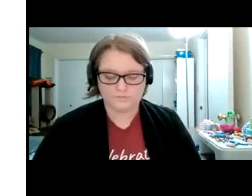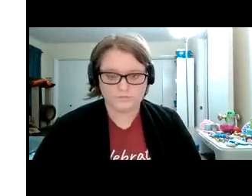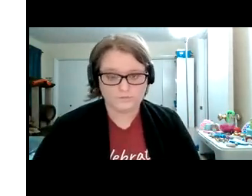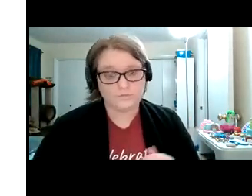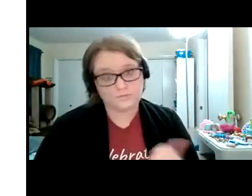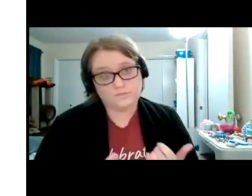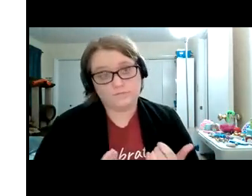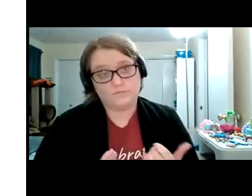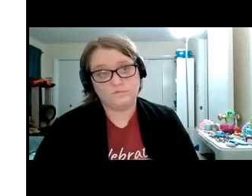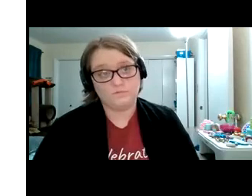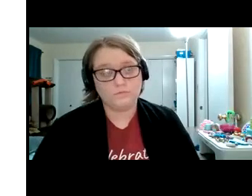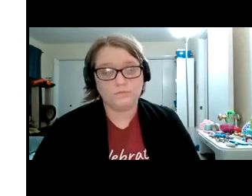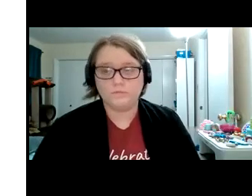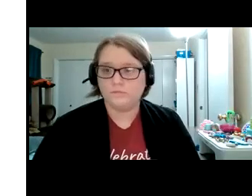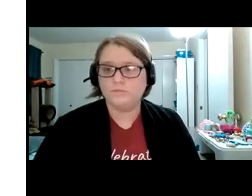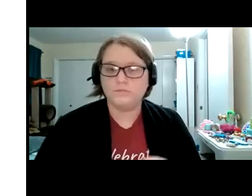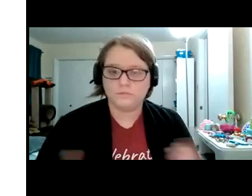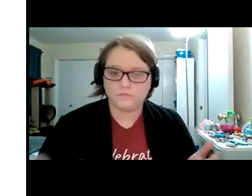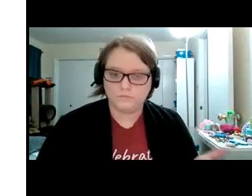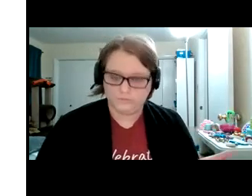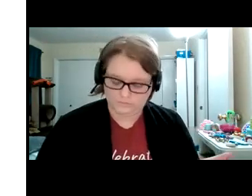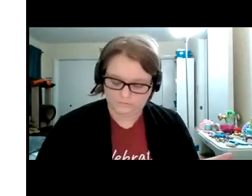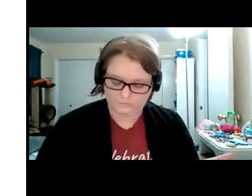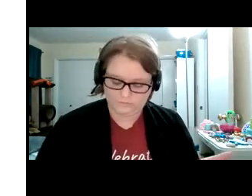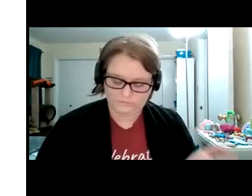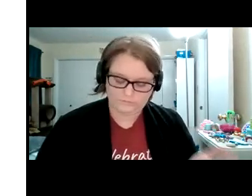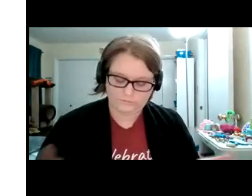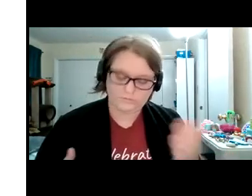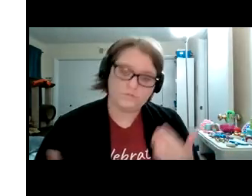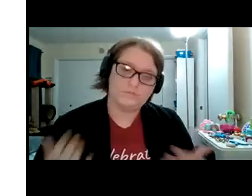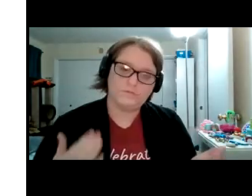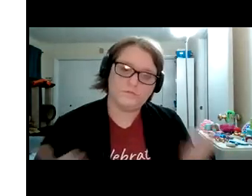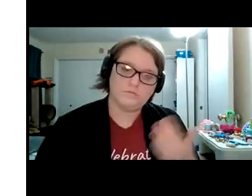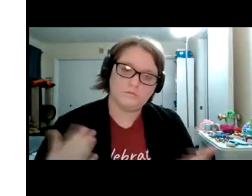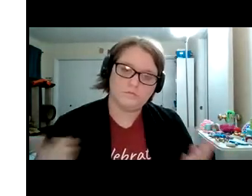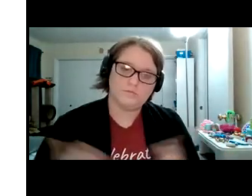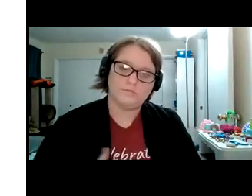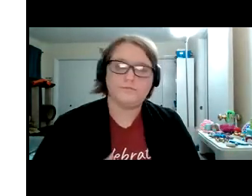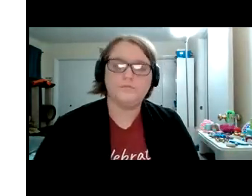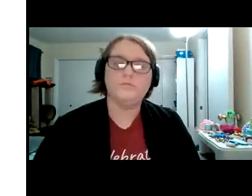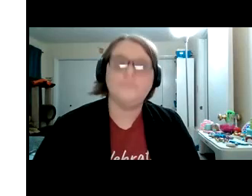With the pandemic a lot of us are still in lockdown and we wanted a way to socialize safely.